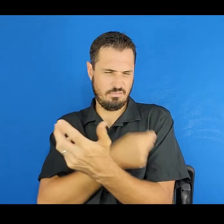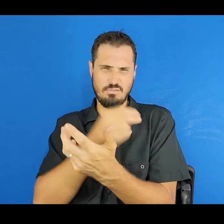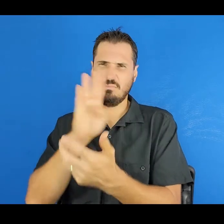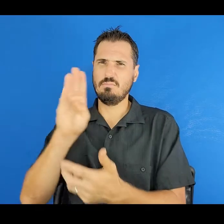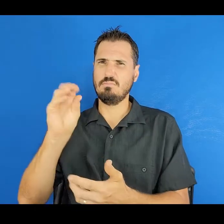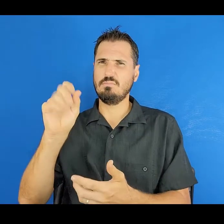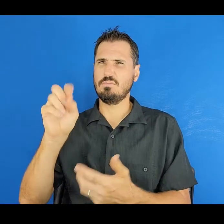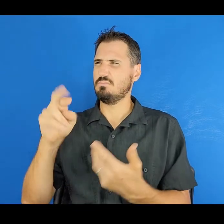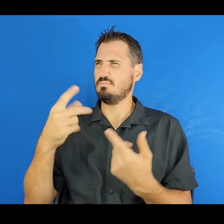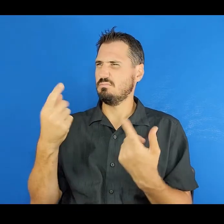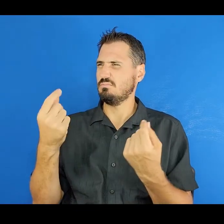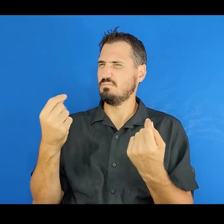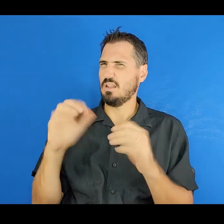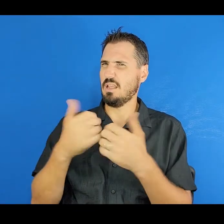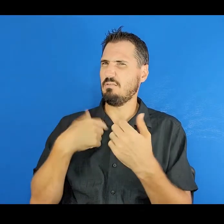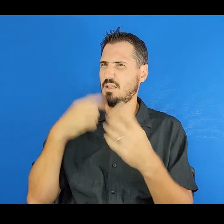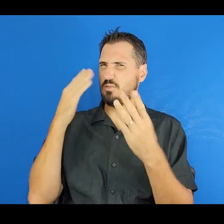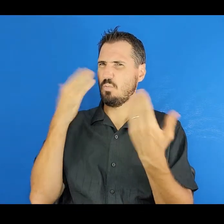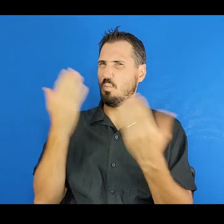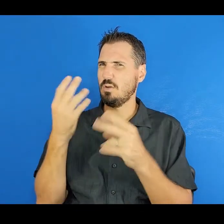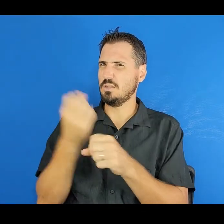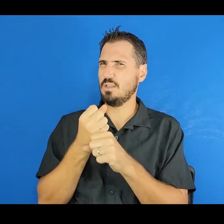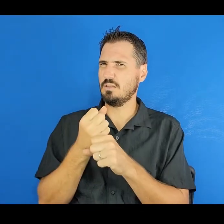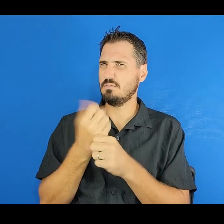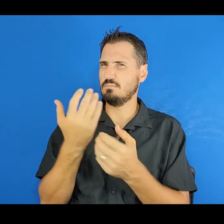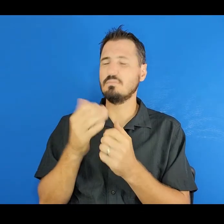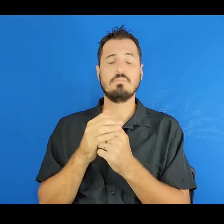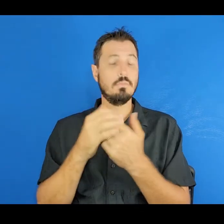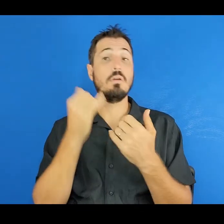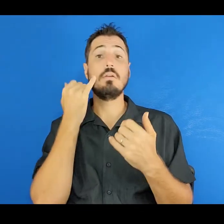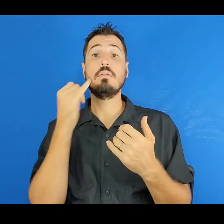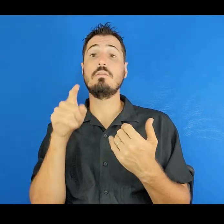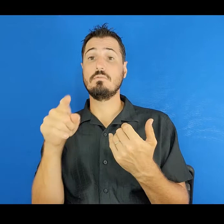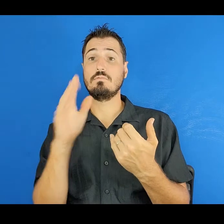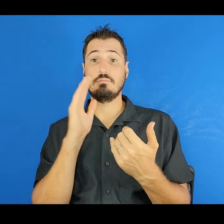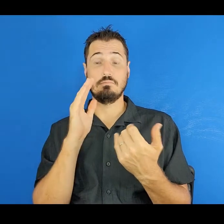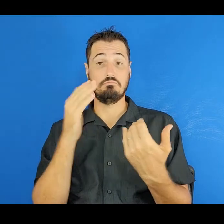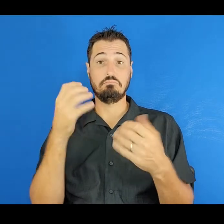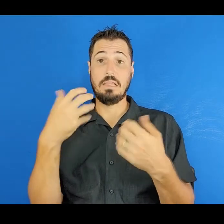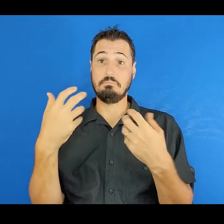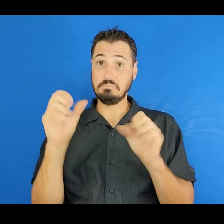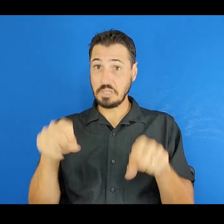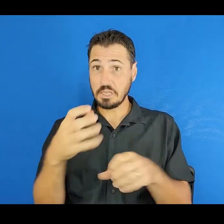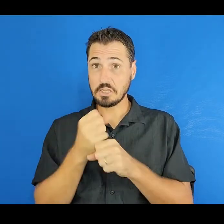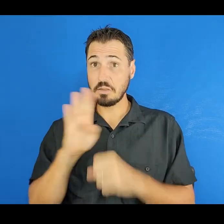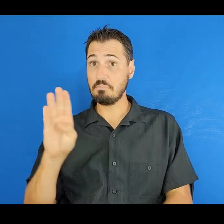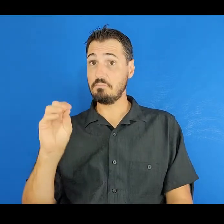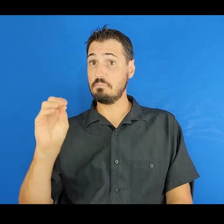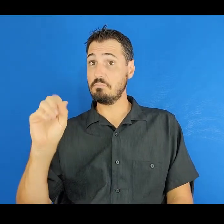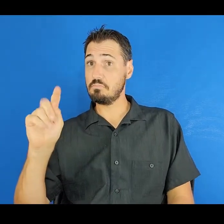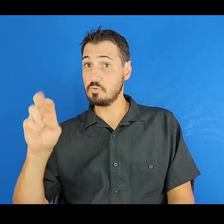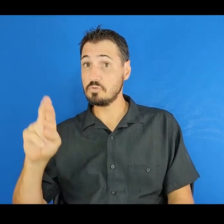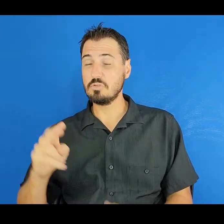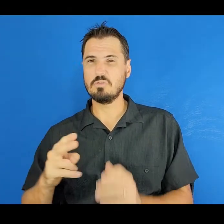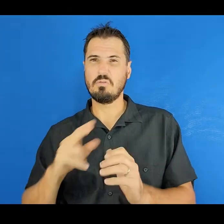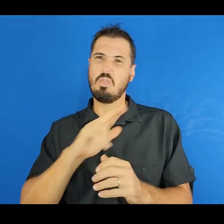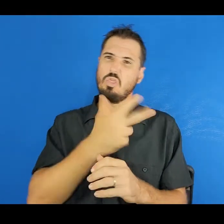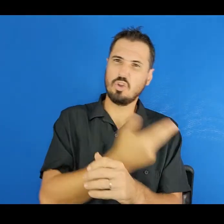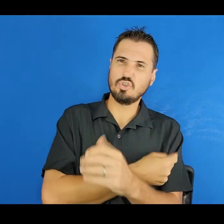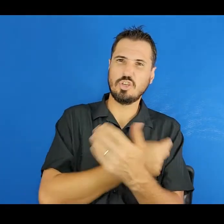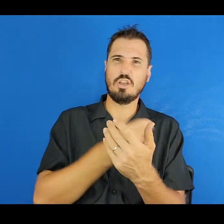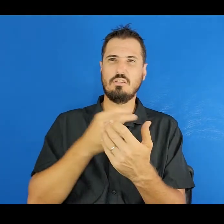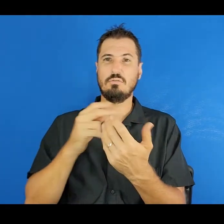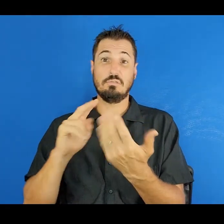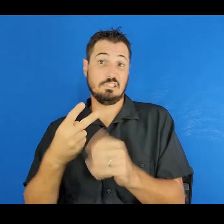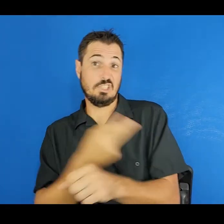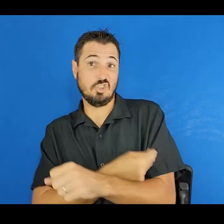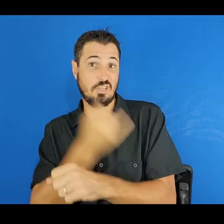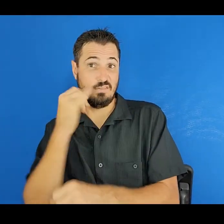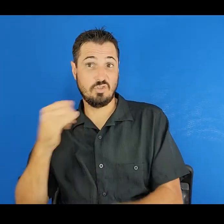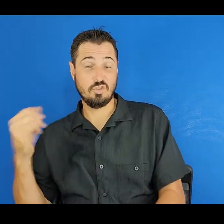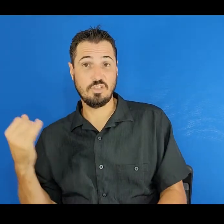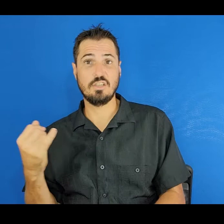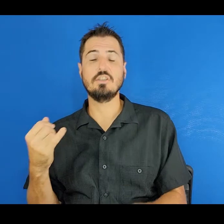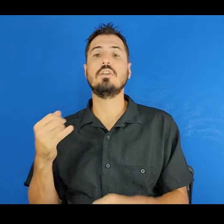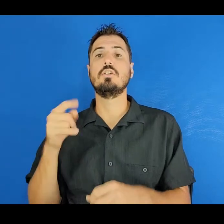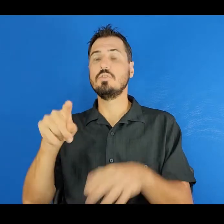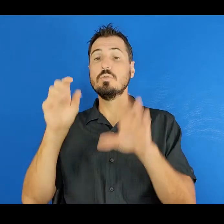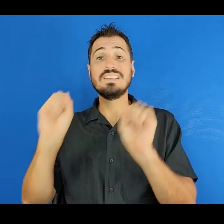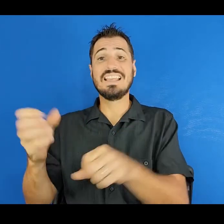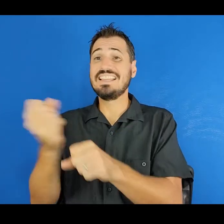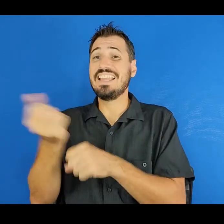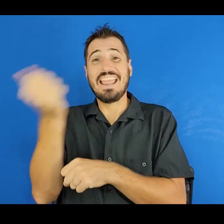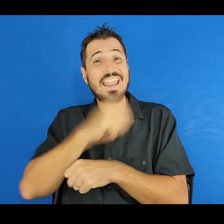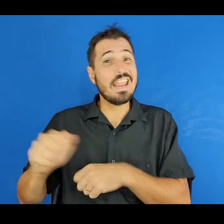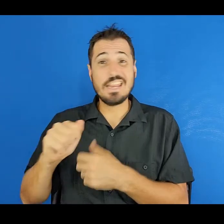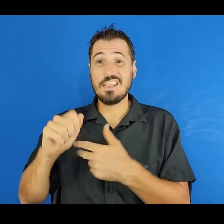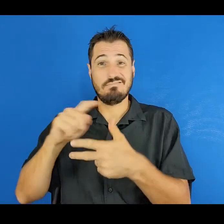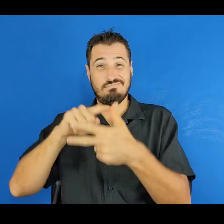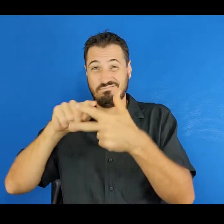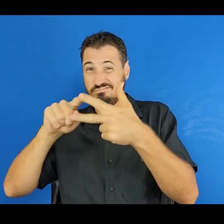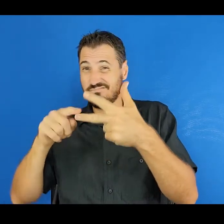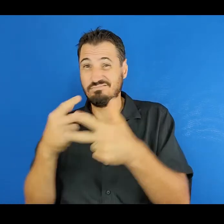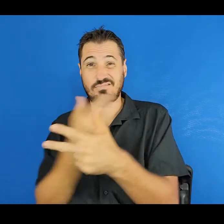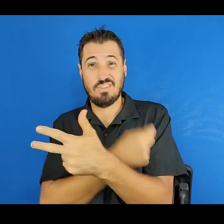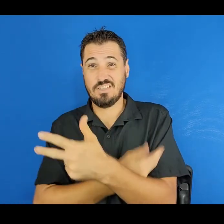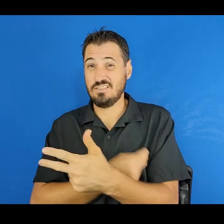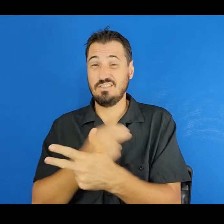If you are eligible for a booster dose, the FDA and CDC has approved any of the three available vaccines—you booster vaccine doesn’t need to match your original vaccine. It’s your choice. The